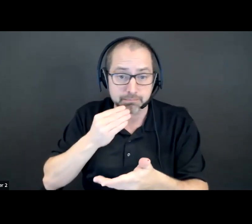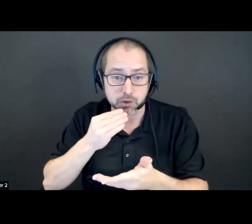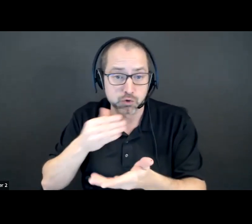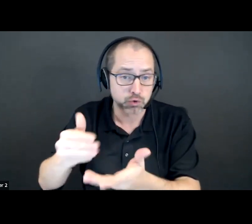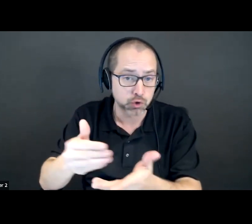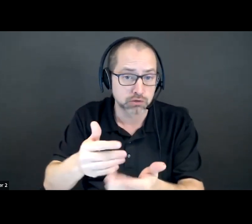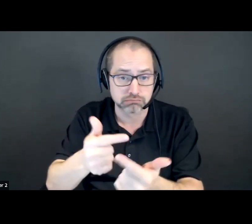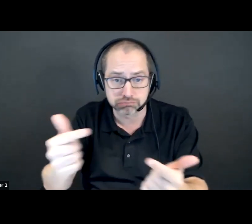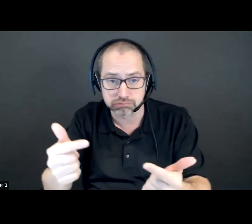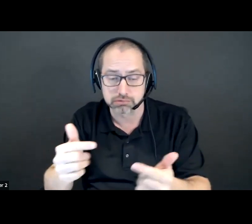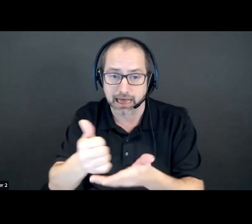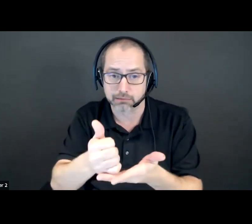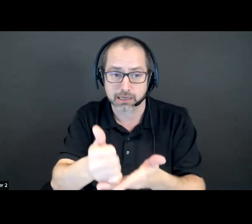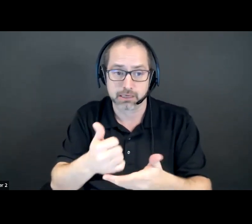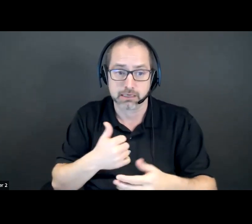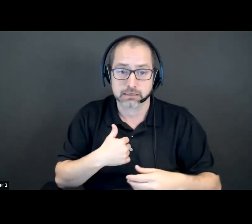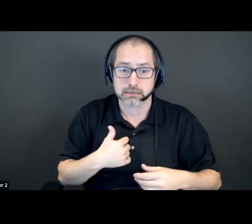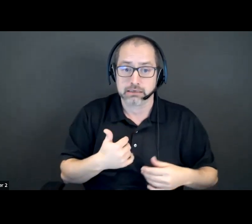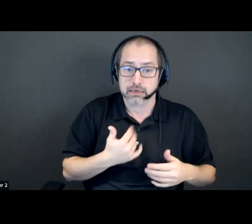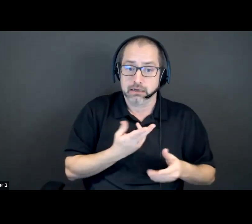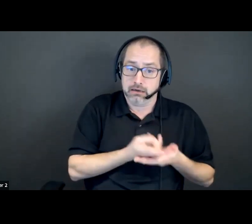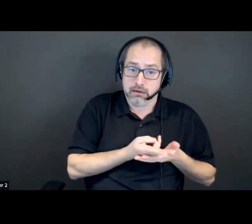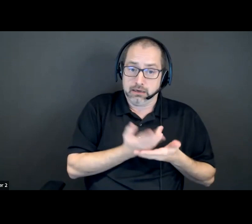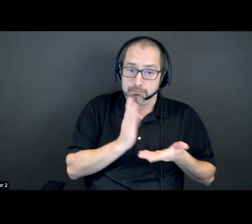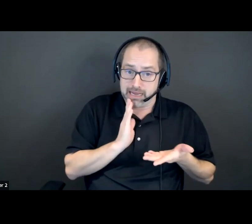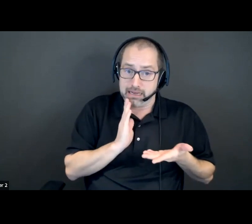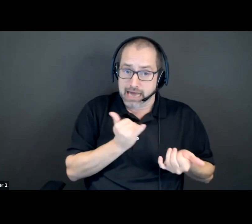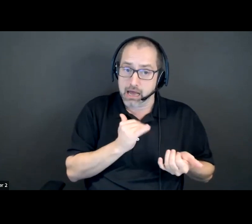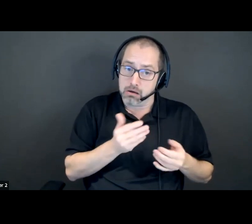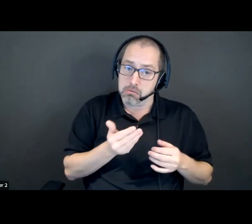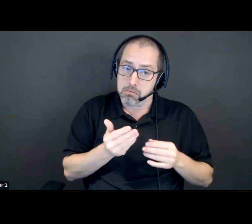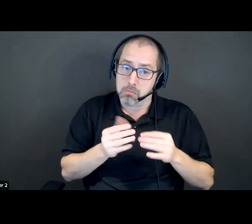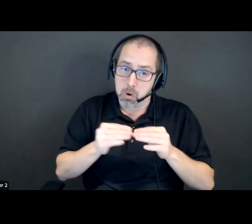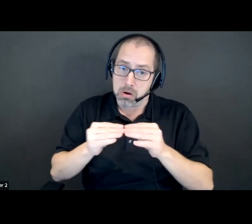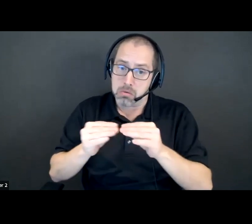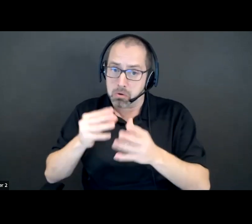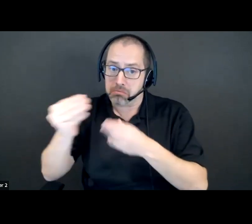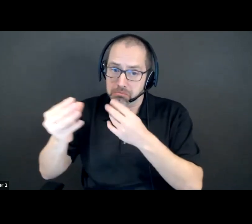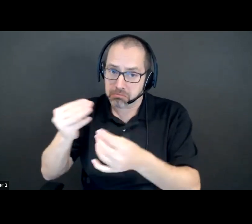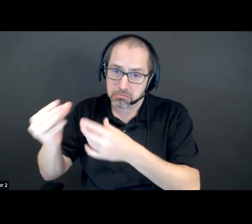of my waking hours in bed to about 50% of waking hours in bed. I feel guilty for not working during